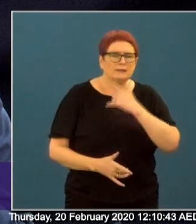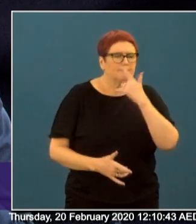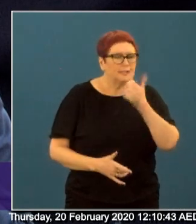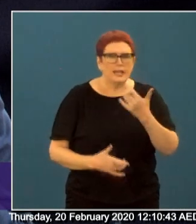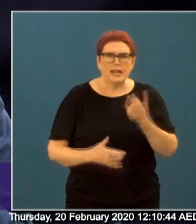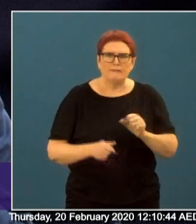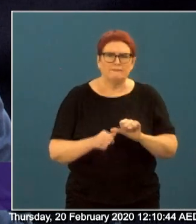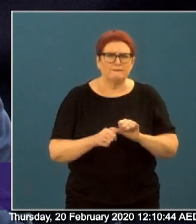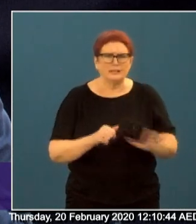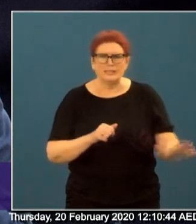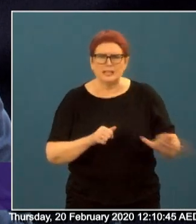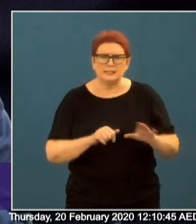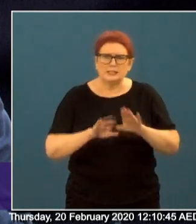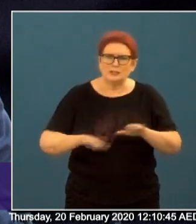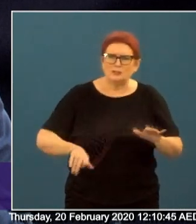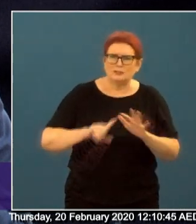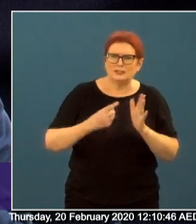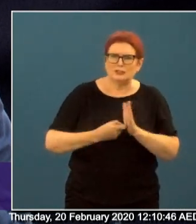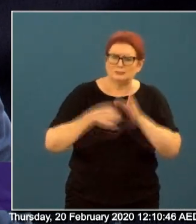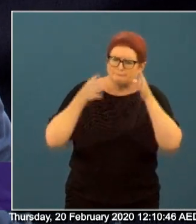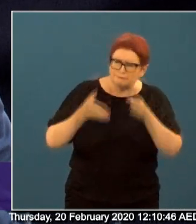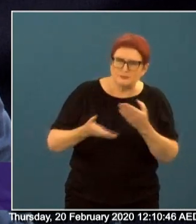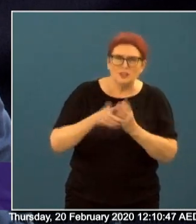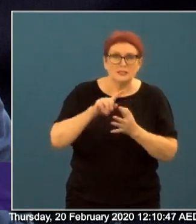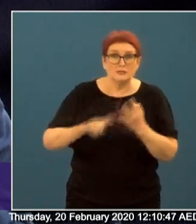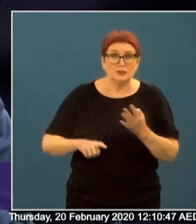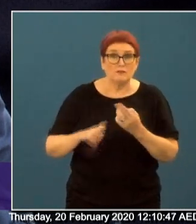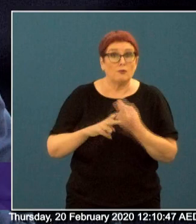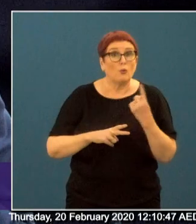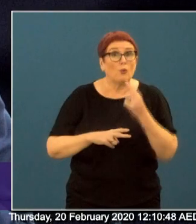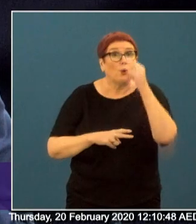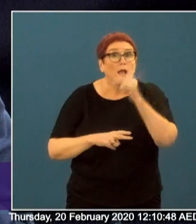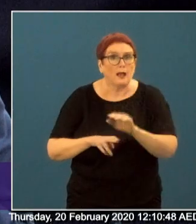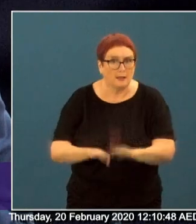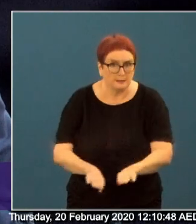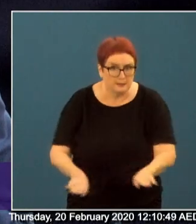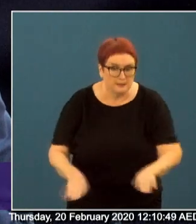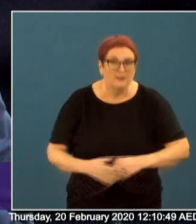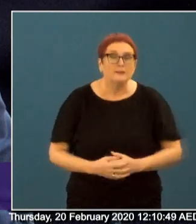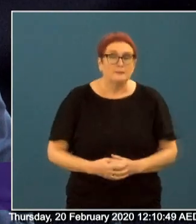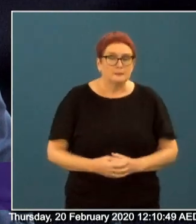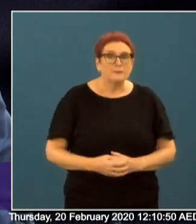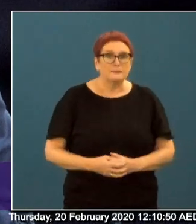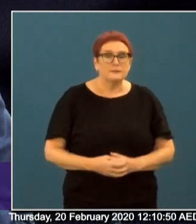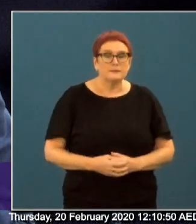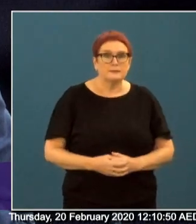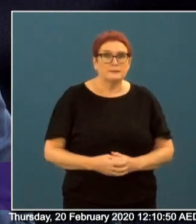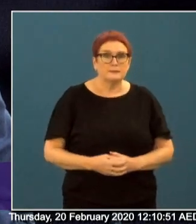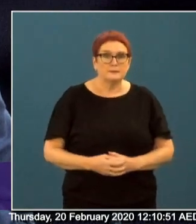who focus in this area for younger people. Also, when someone has a mental health issue